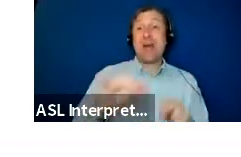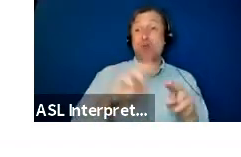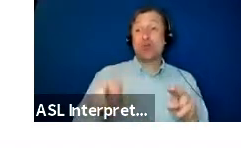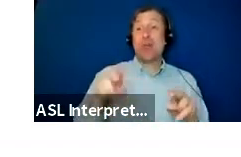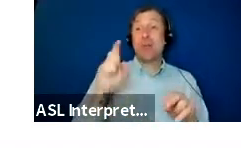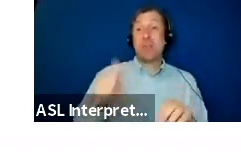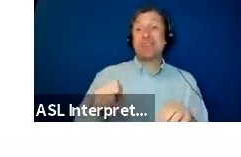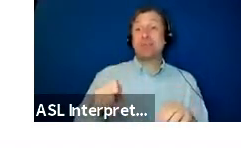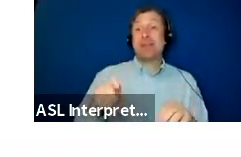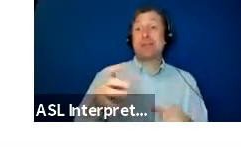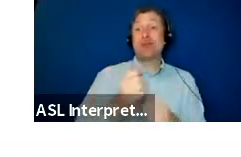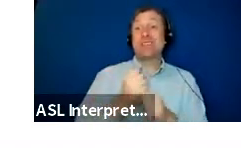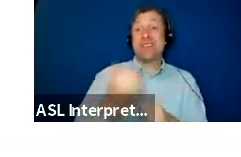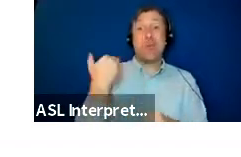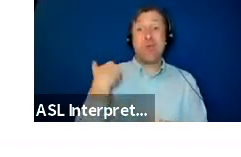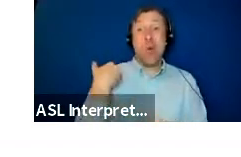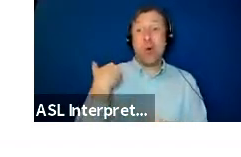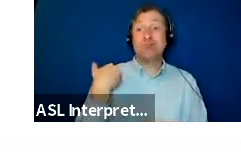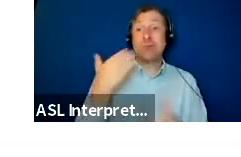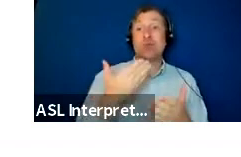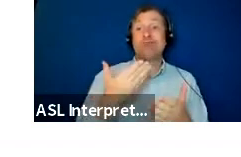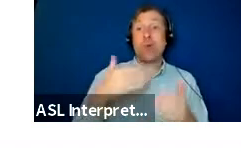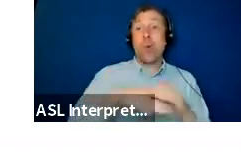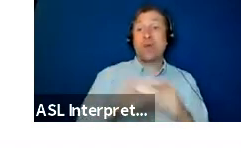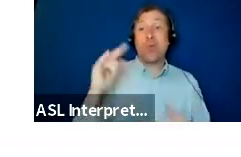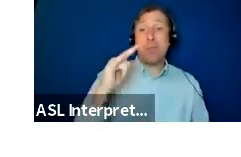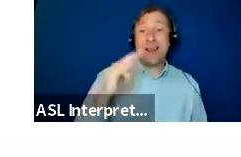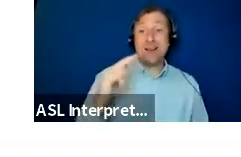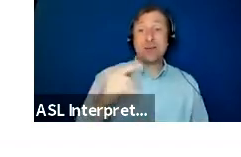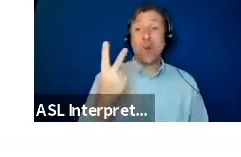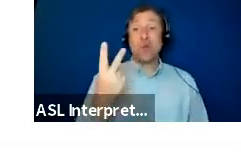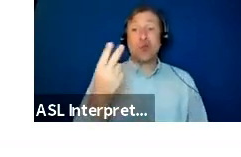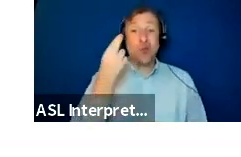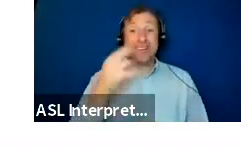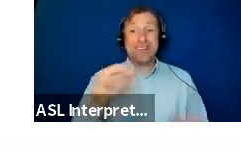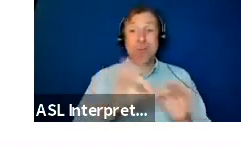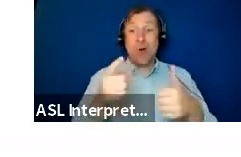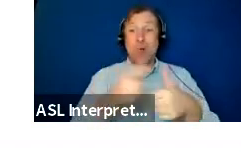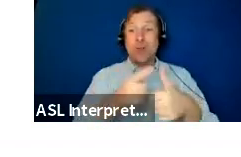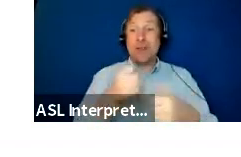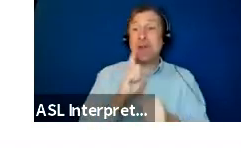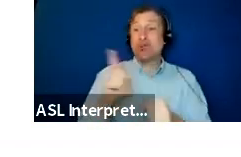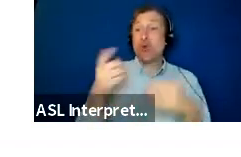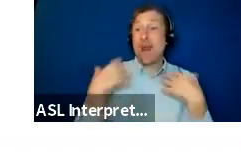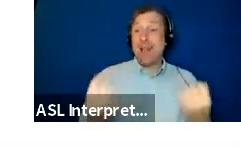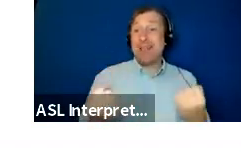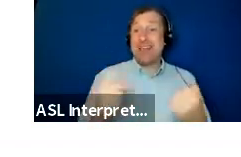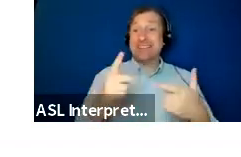So that's a key piece for two reasons. One, making sure that you're healthy and also making sure that you're not put in a situation